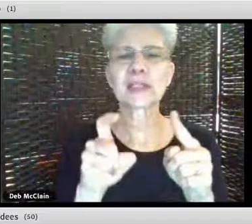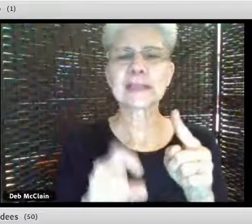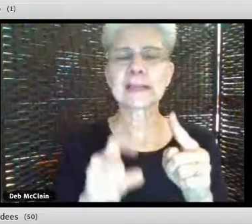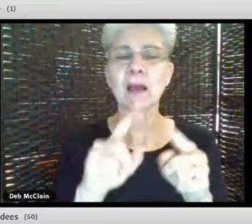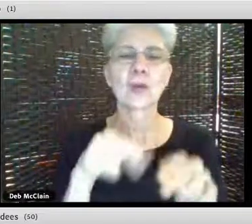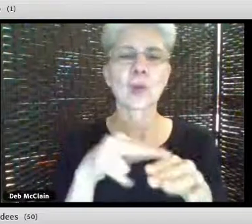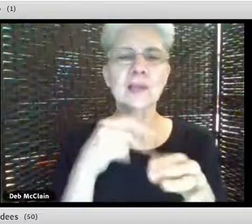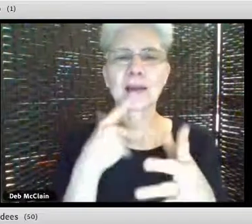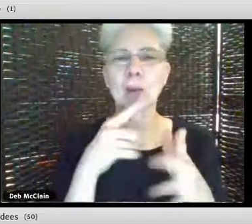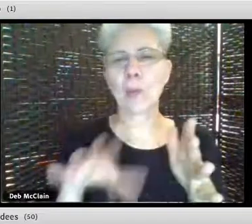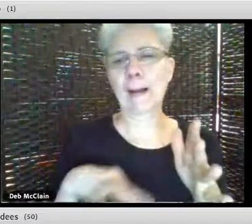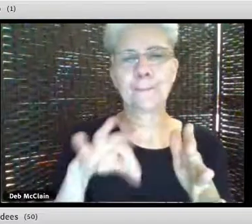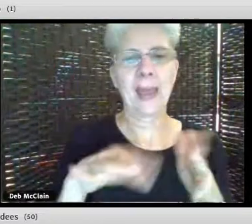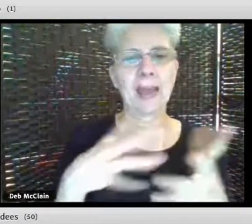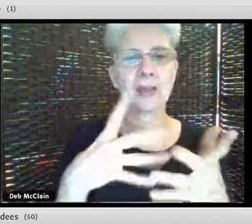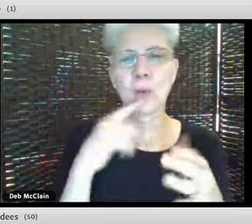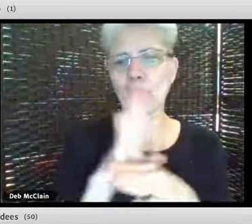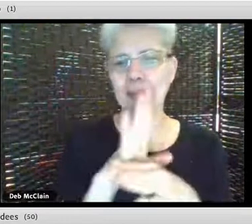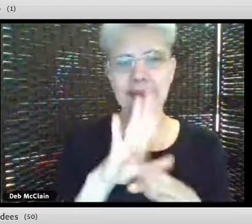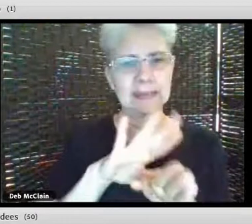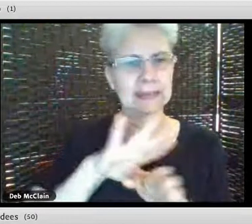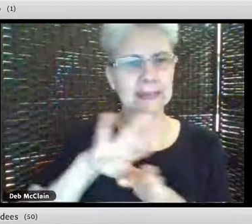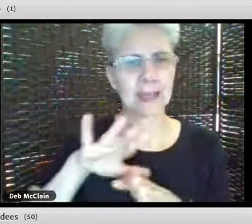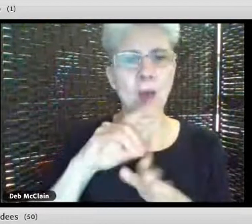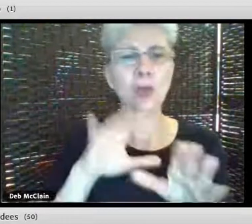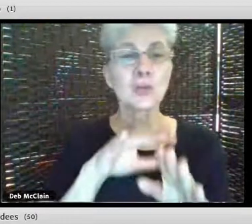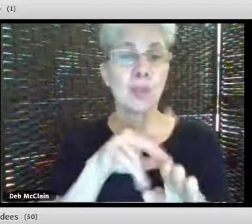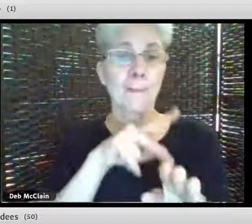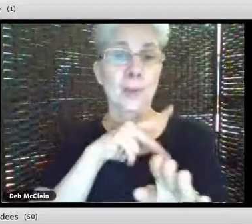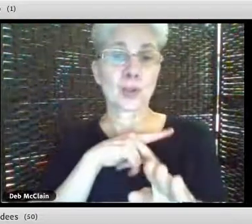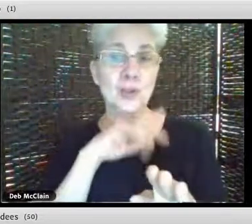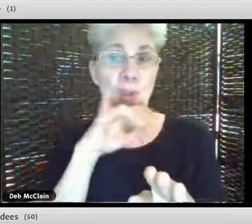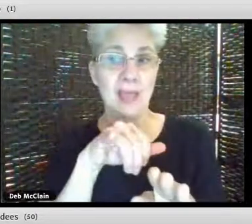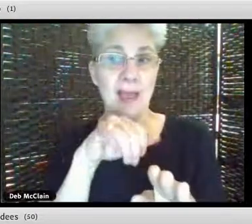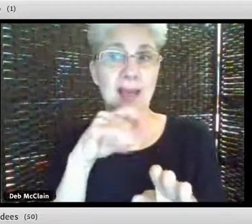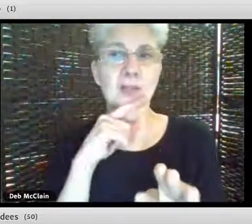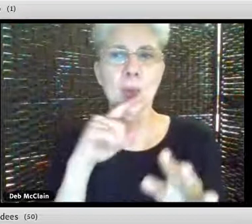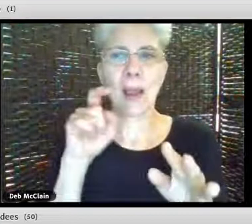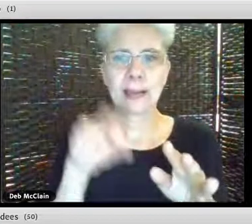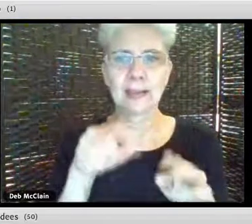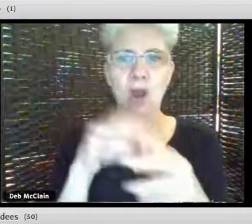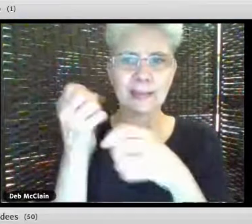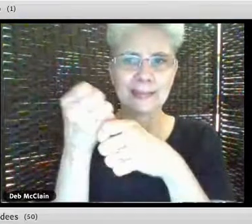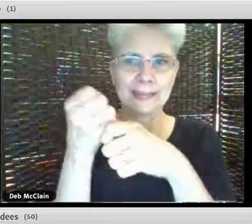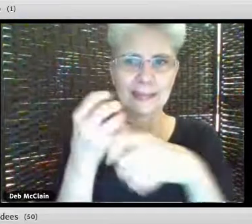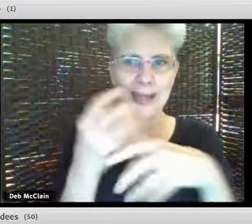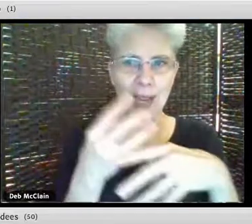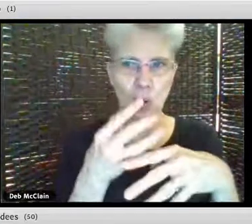Of course I don't want to pay. I don't want to the business. I want to do the personal, so I'm going to click on download.